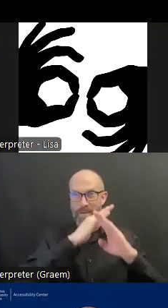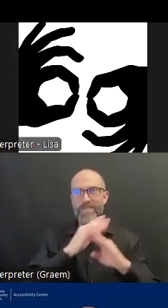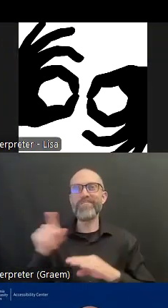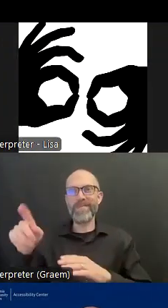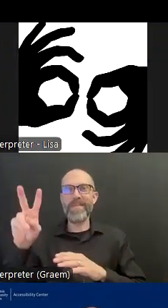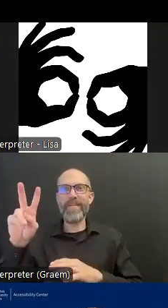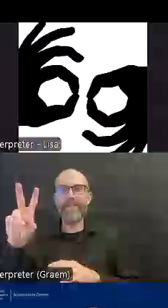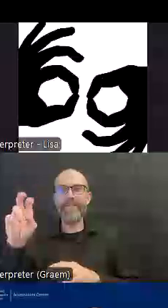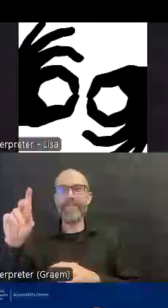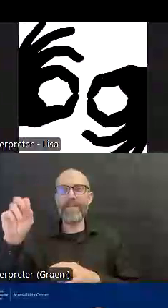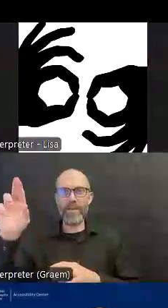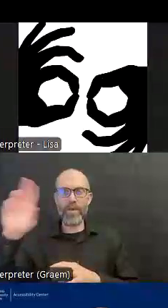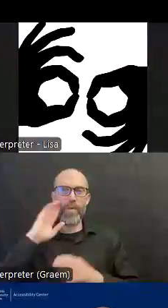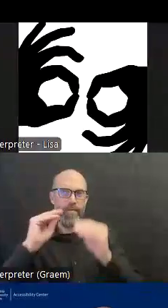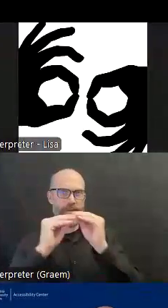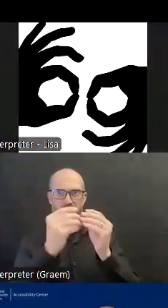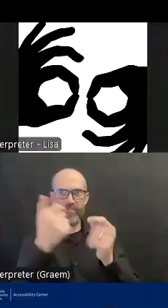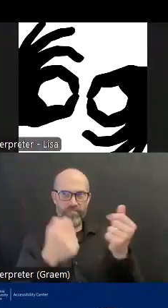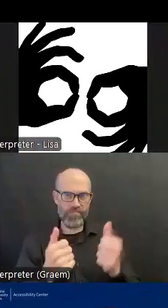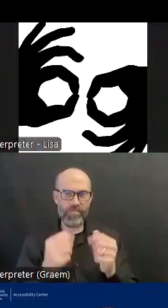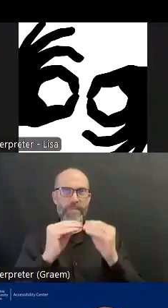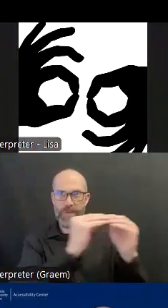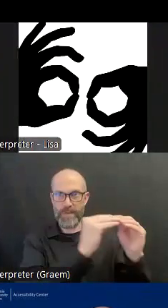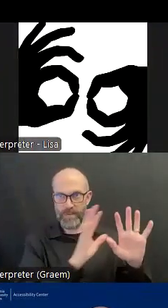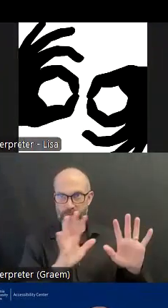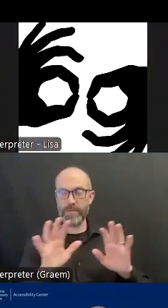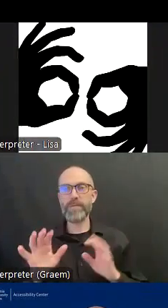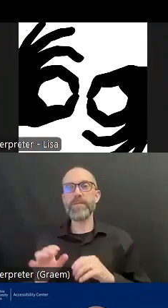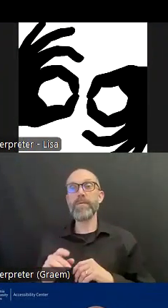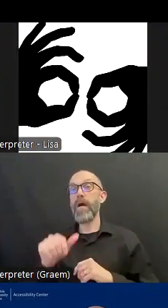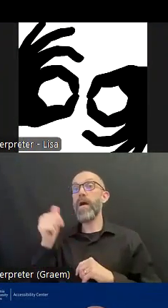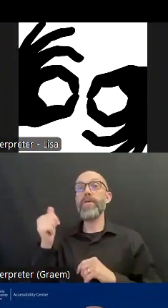So one other quick thing to note here is that this is something that's a living